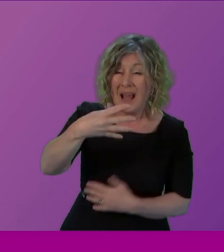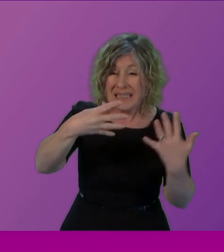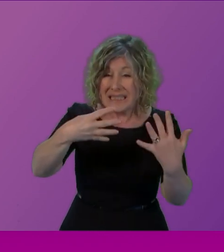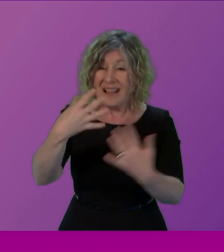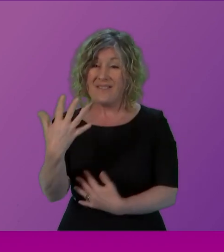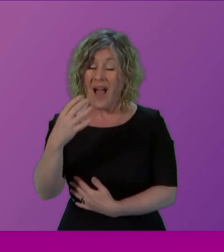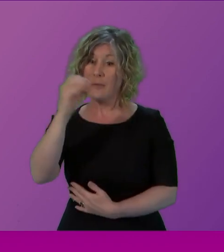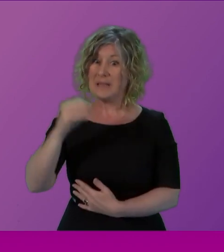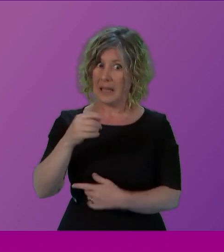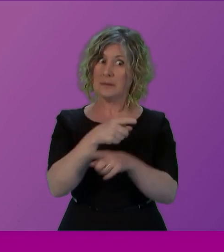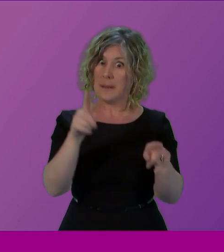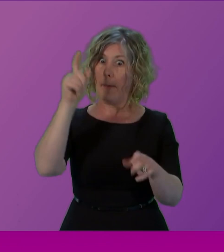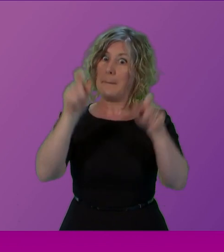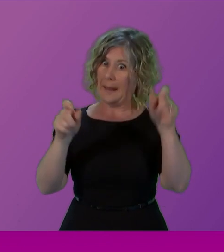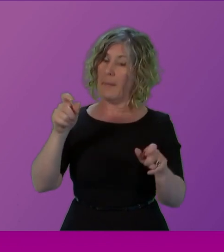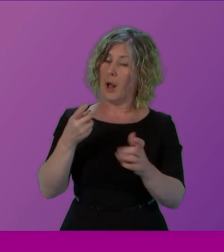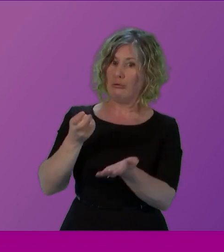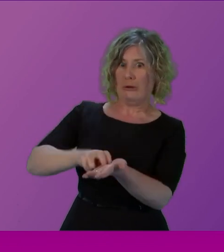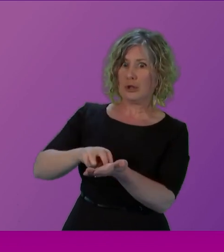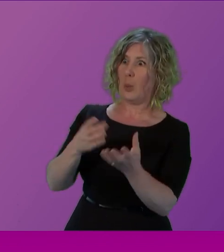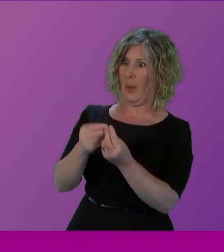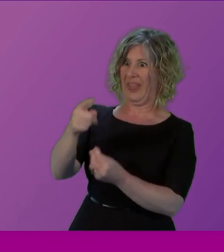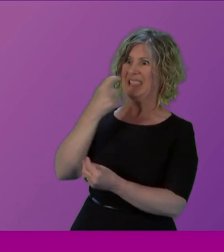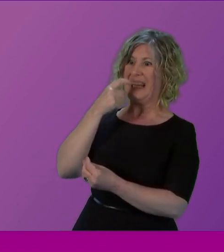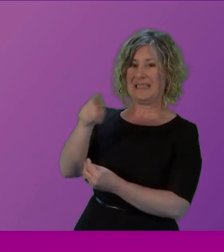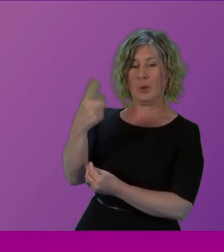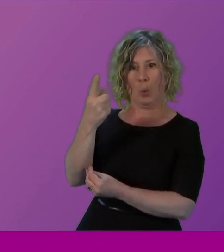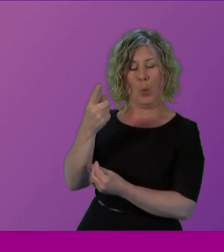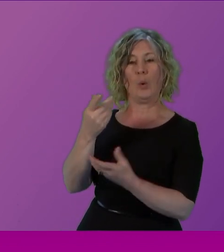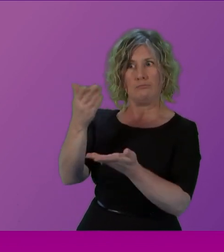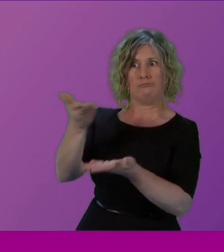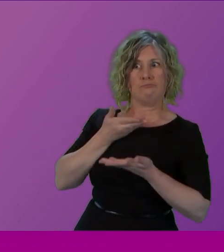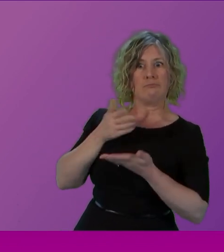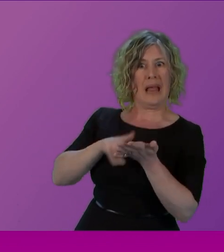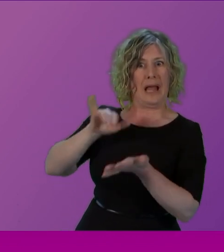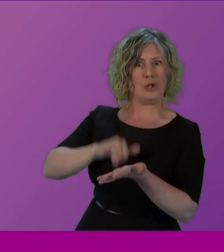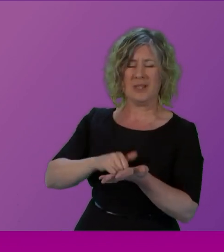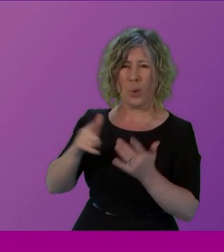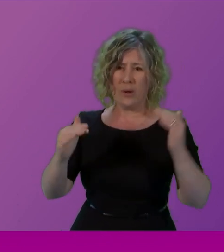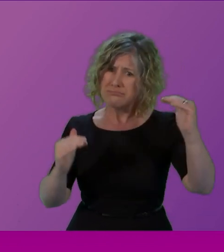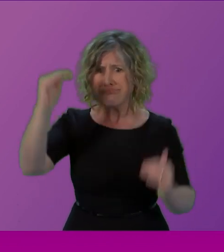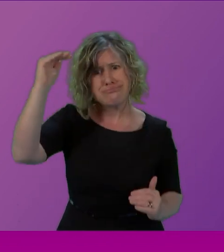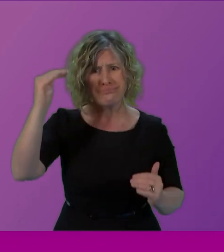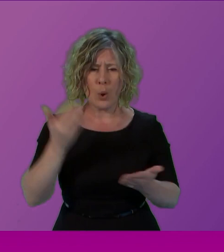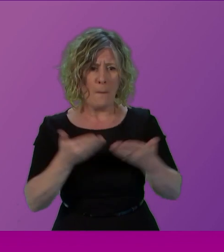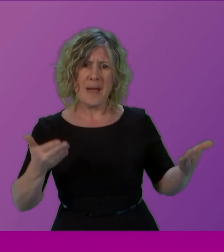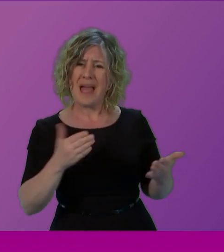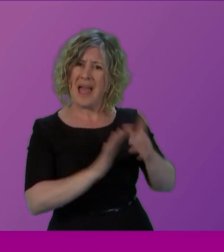That is access to dentistry. We have more dentists per head of population than other parts of the UK have, and significant